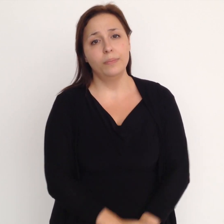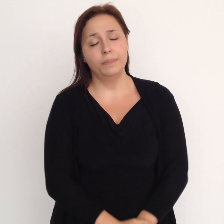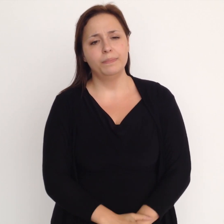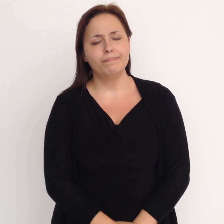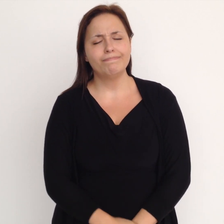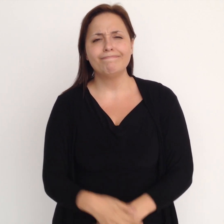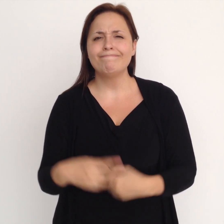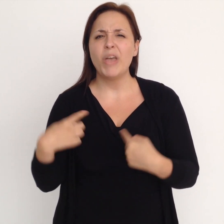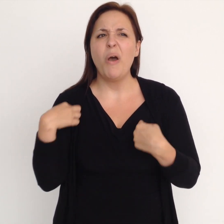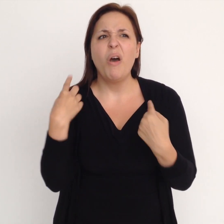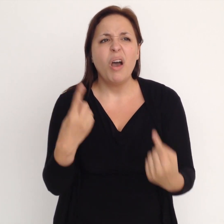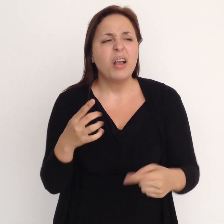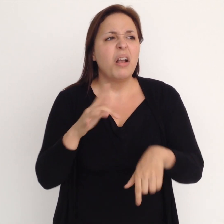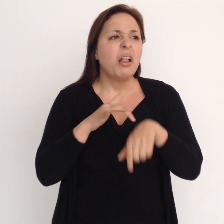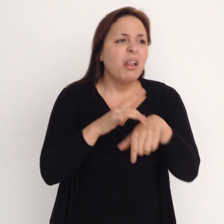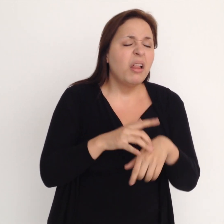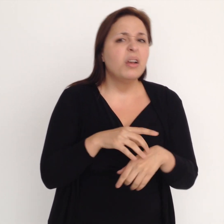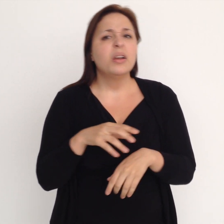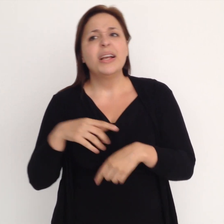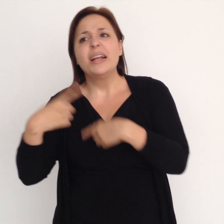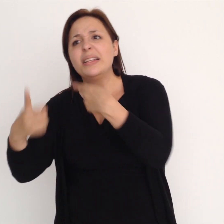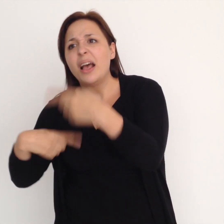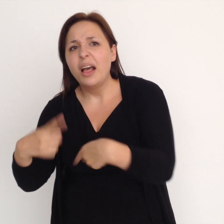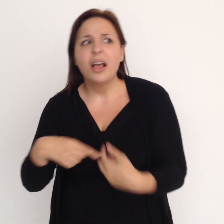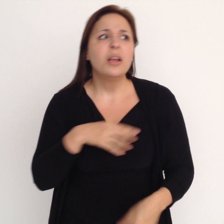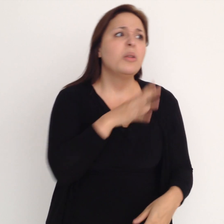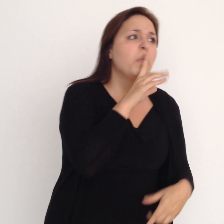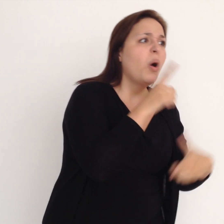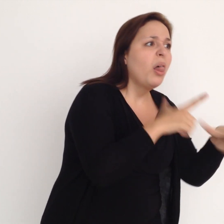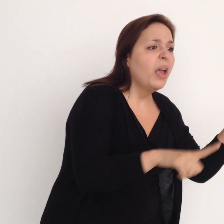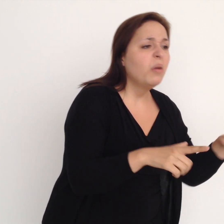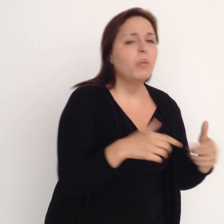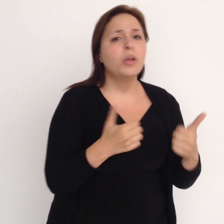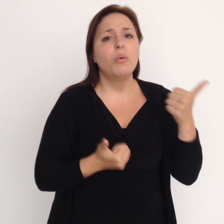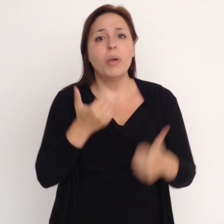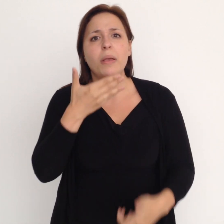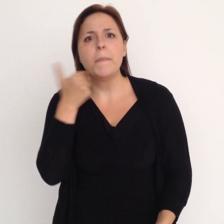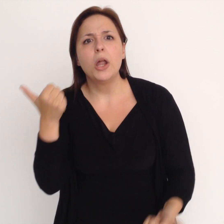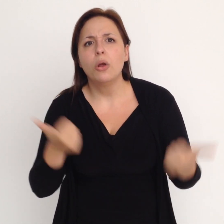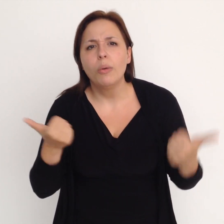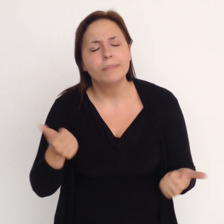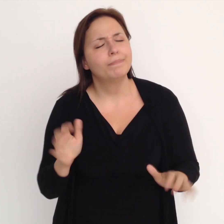For a long time, people have been unsure what is better, sign language or spoken language.